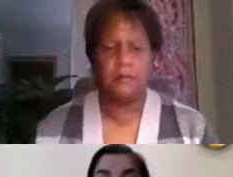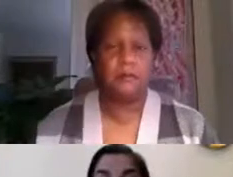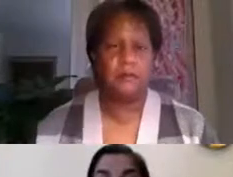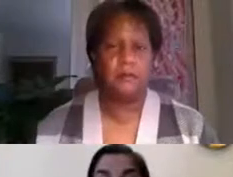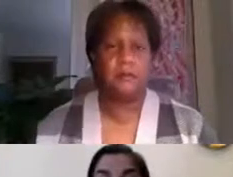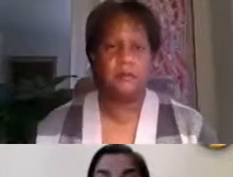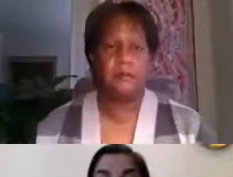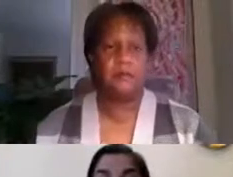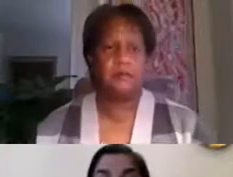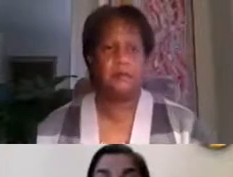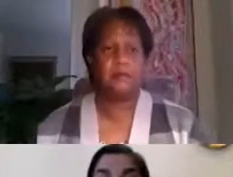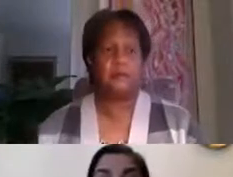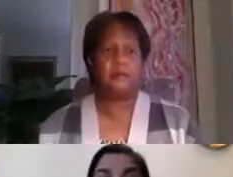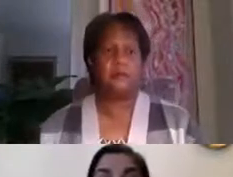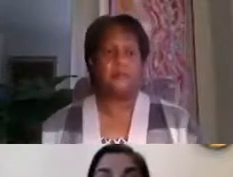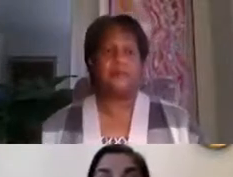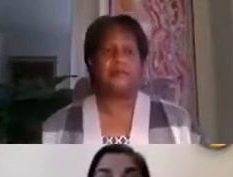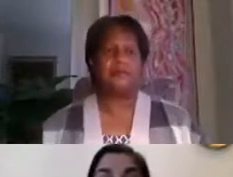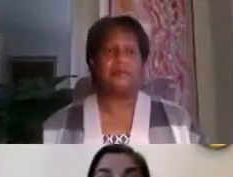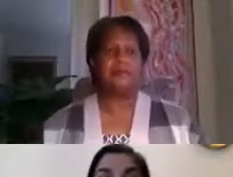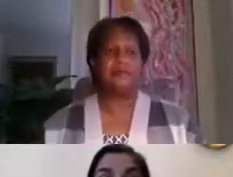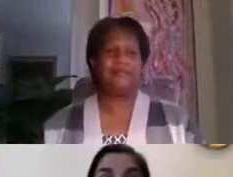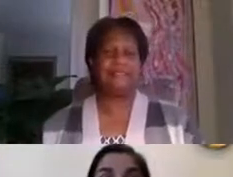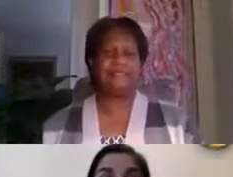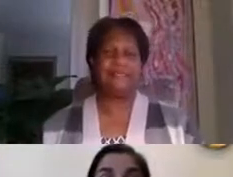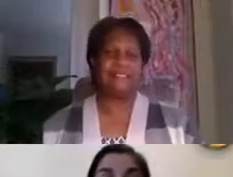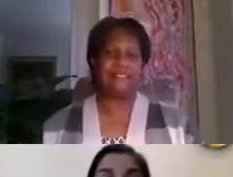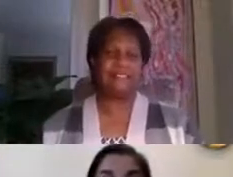I was hoping you wouldn't. But hi everyone. Good morning.